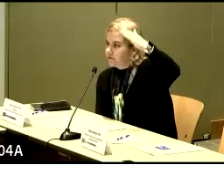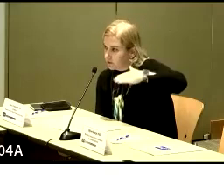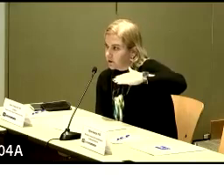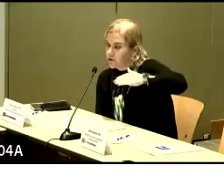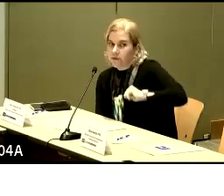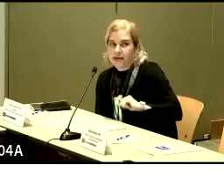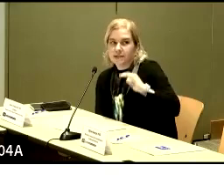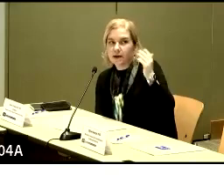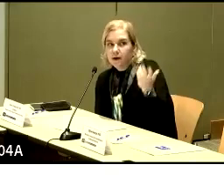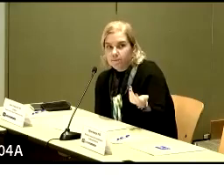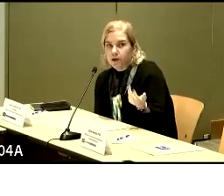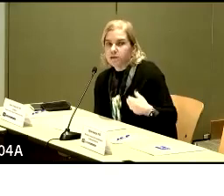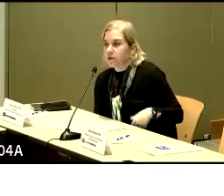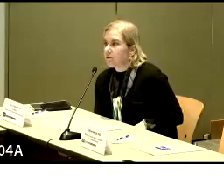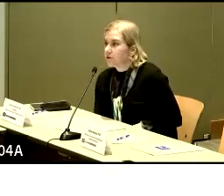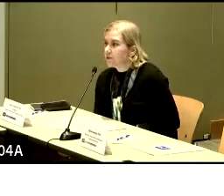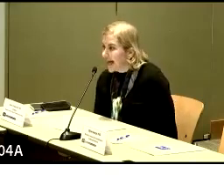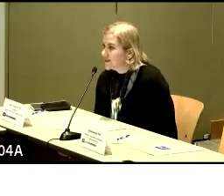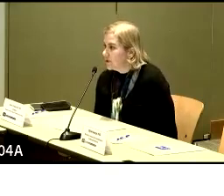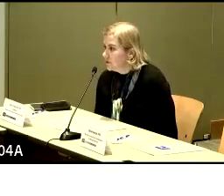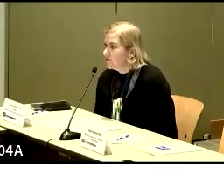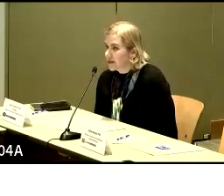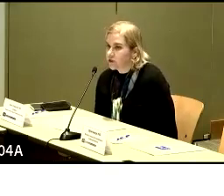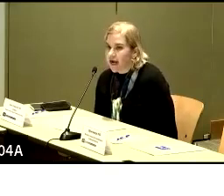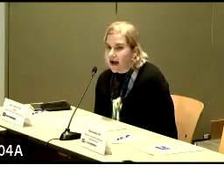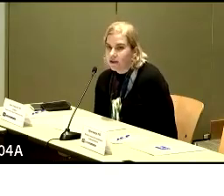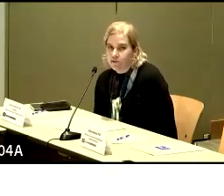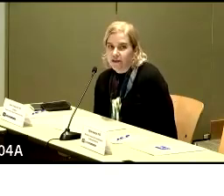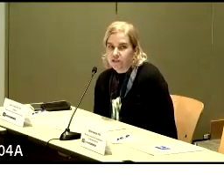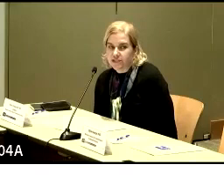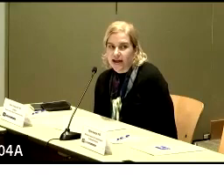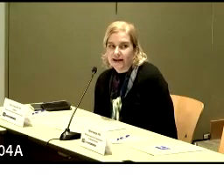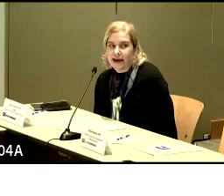so there's work to do on that side. But also, that there is lots to do actually on the prevention side.